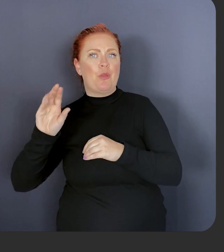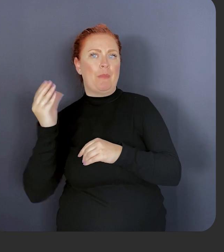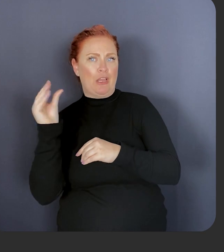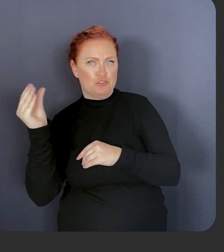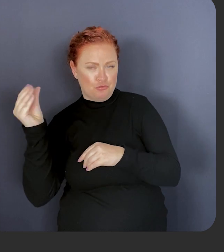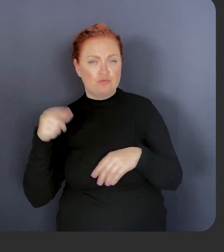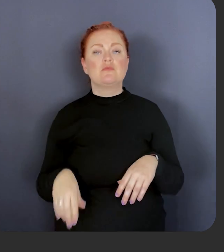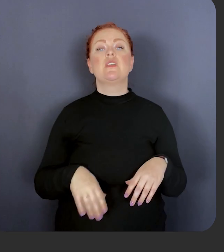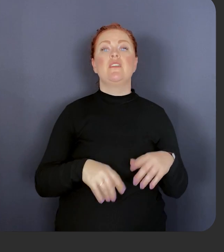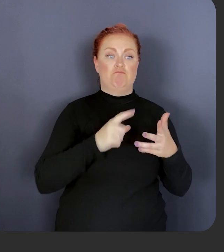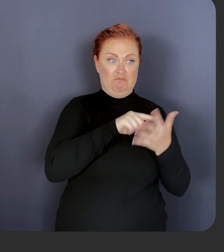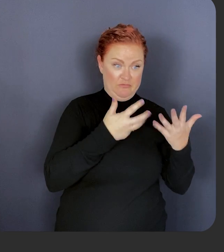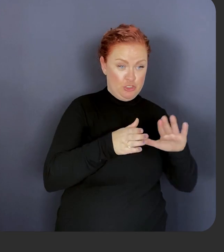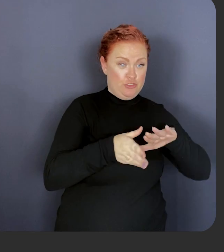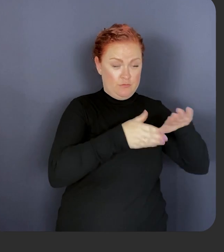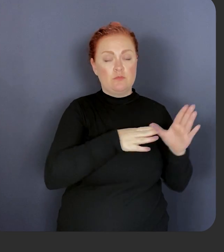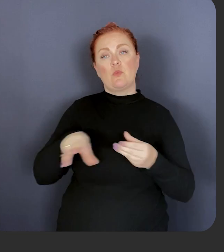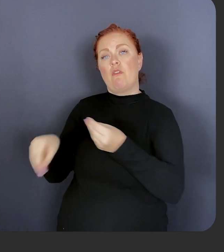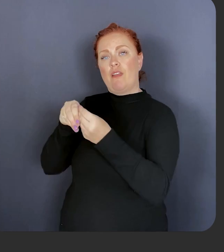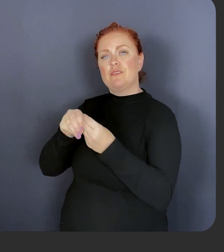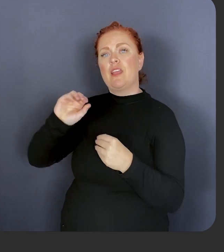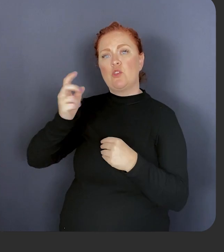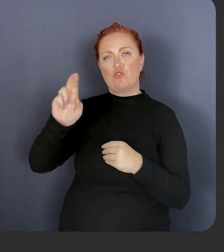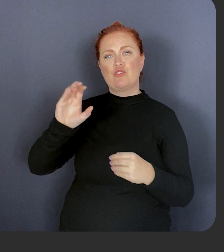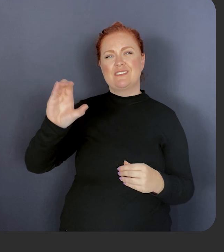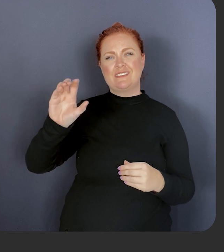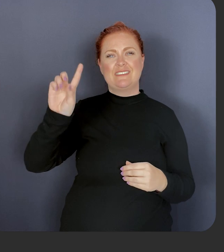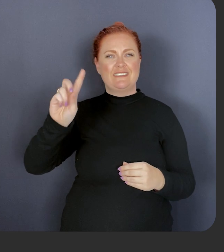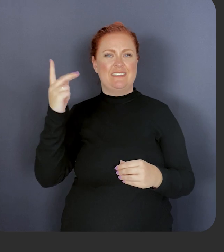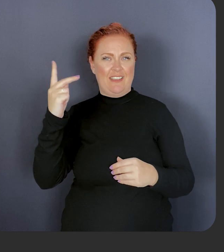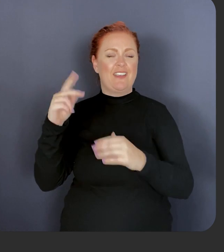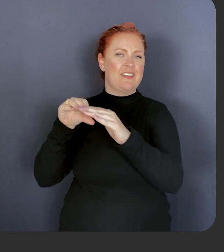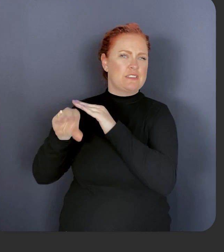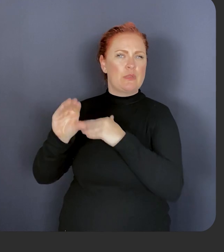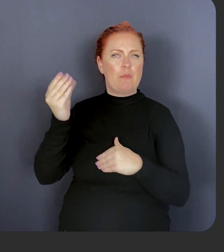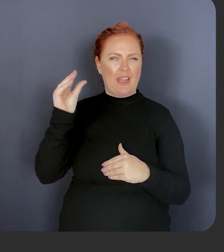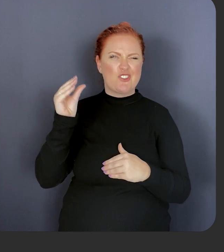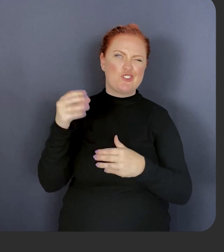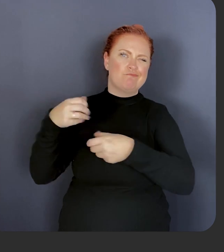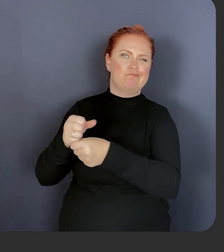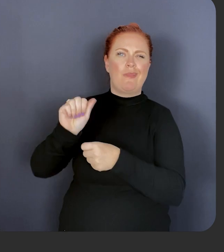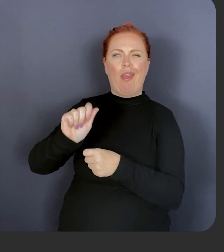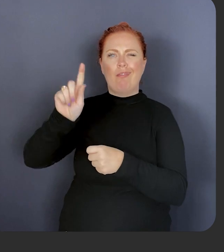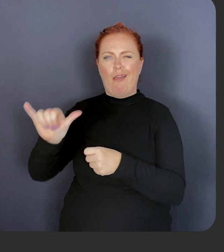Then we went and we added the Angular CDK accessibility package, or A11Y package, and we went in